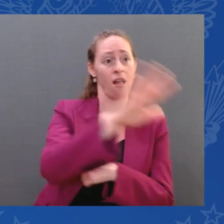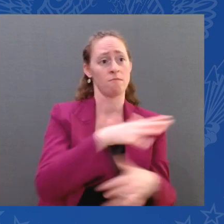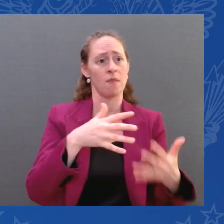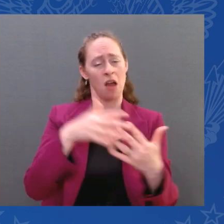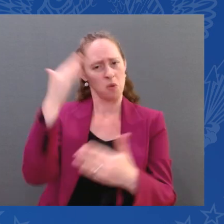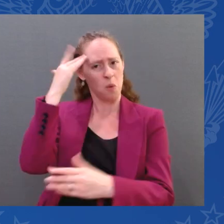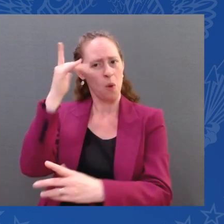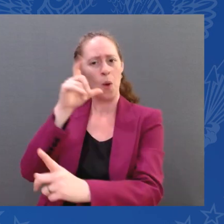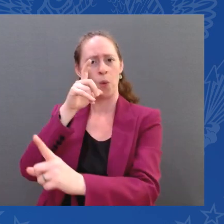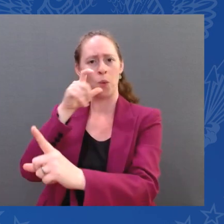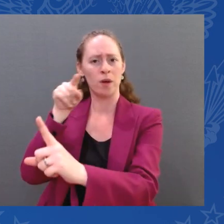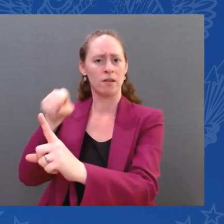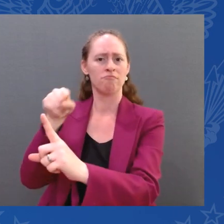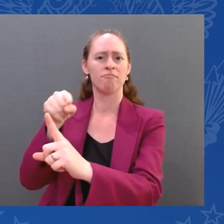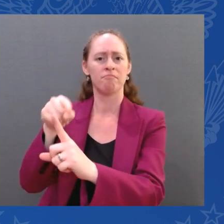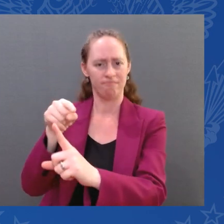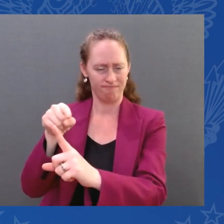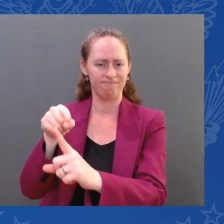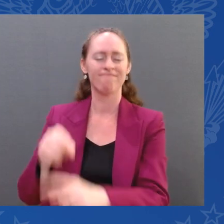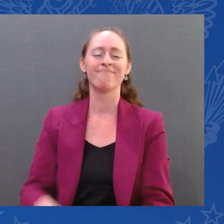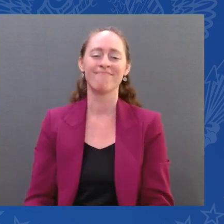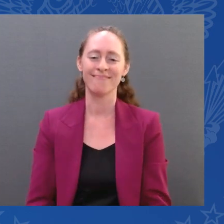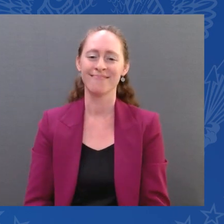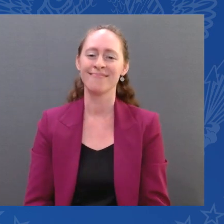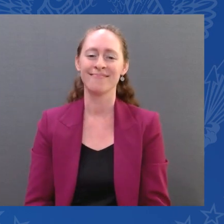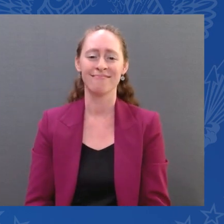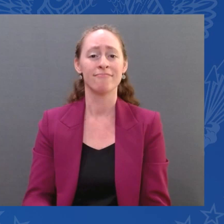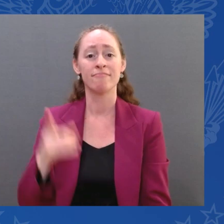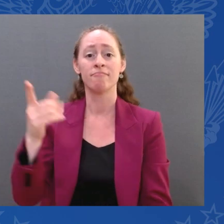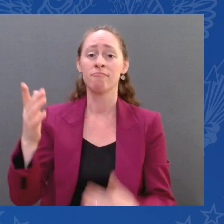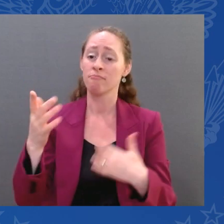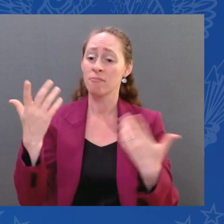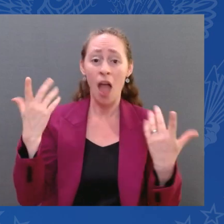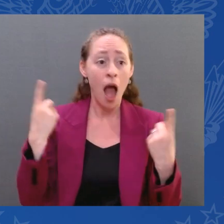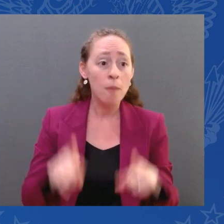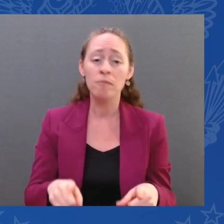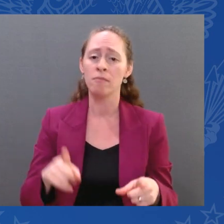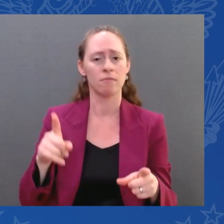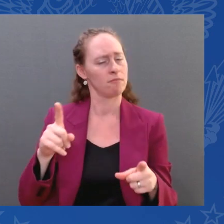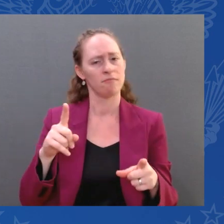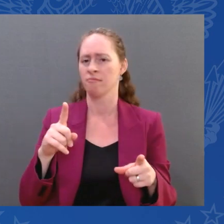Never, ever give up. My dad, Hunter's grandfather used to have an expression, he said,